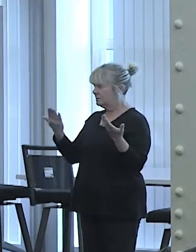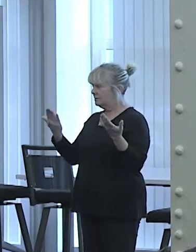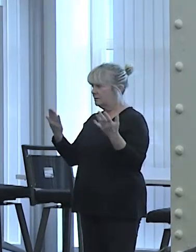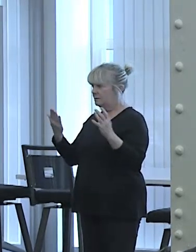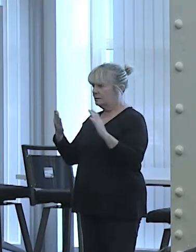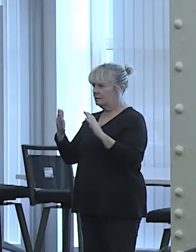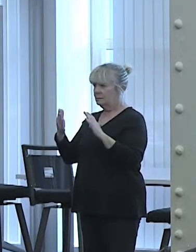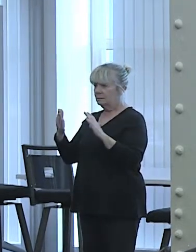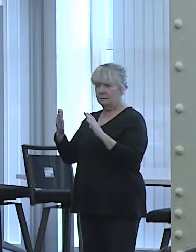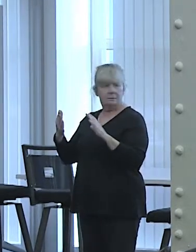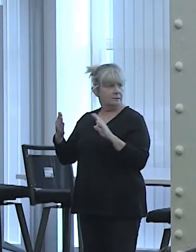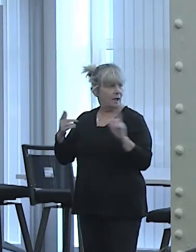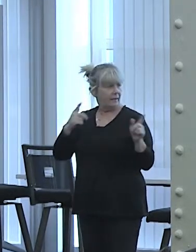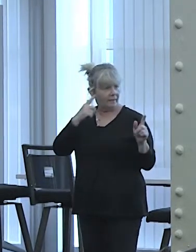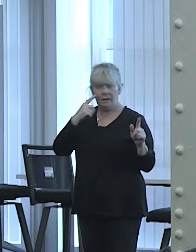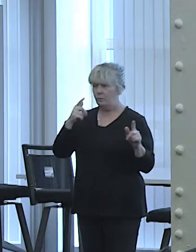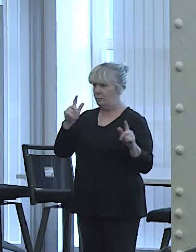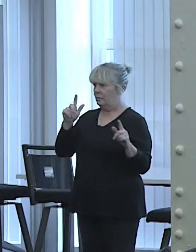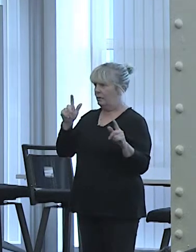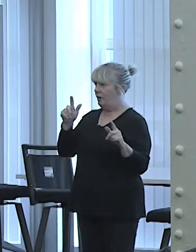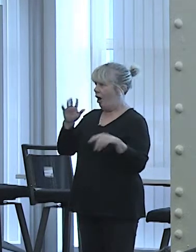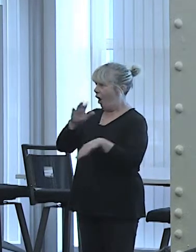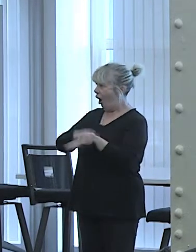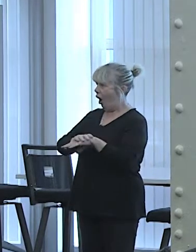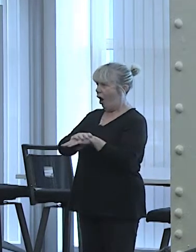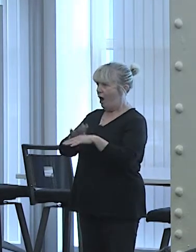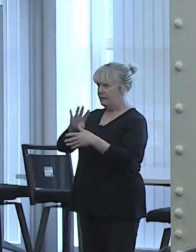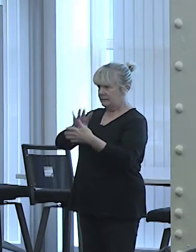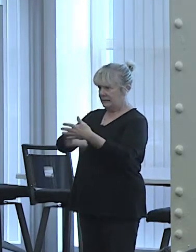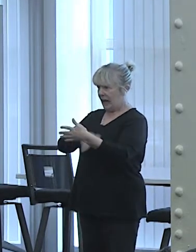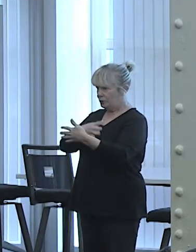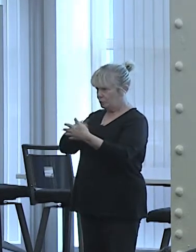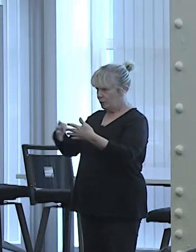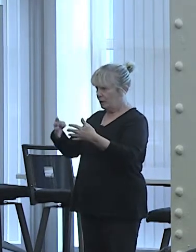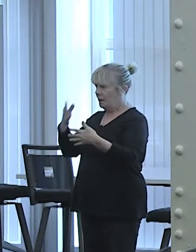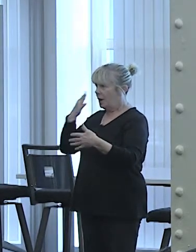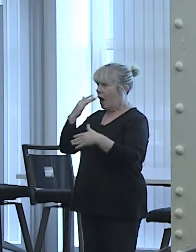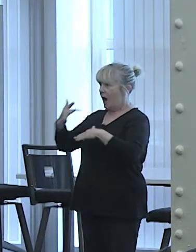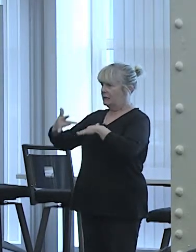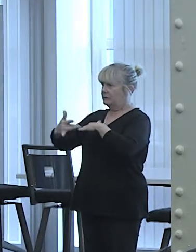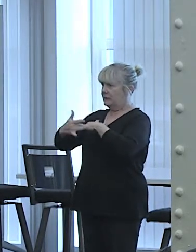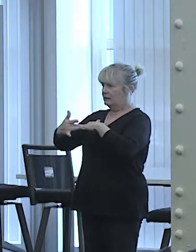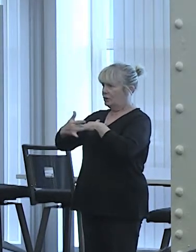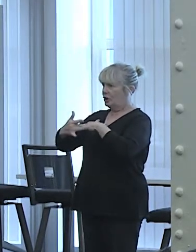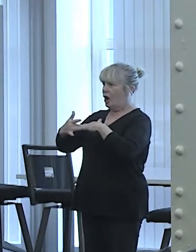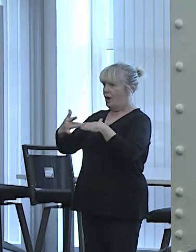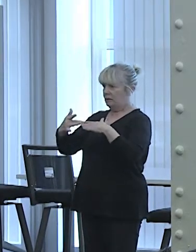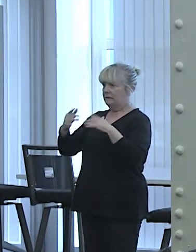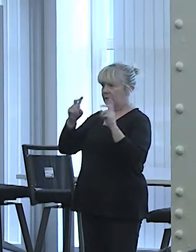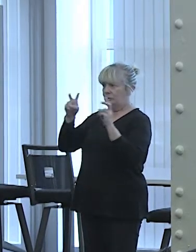on a condensed schedule, because of the technological issues, so I will try to be briefer.